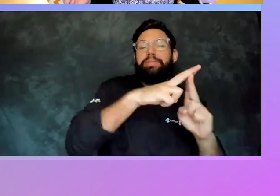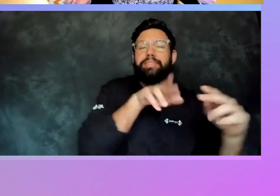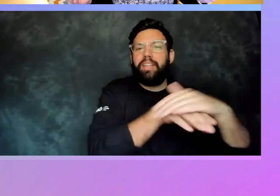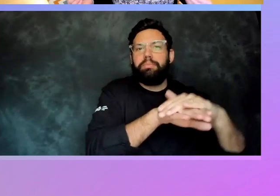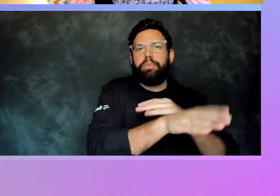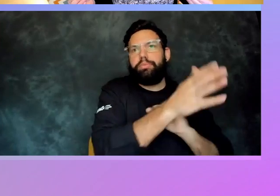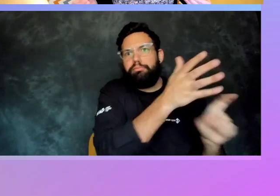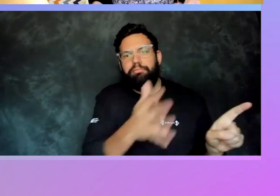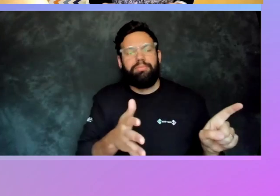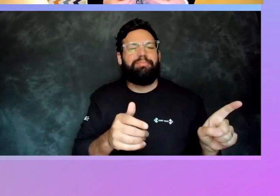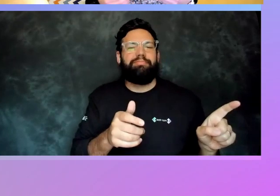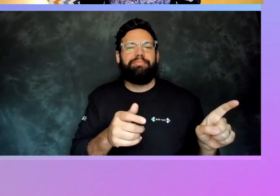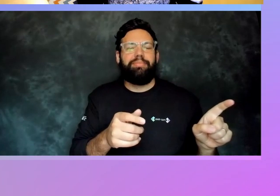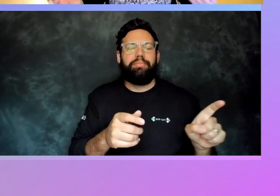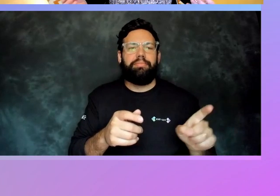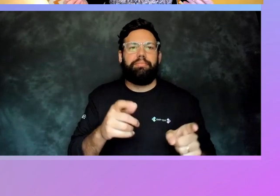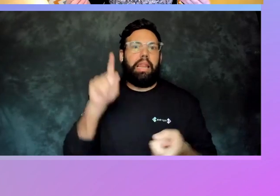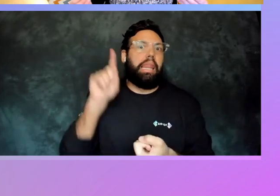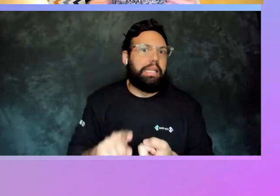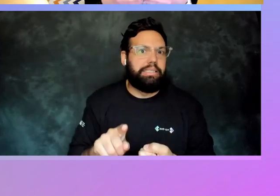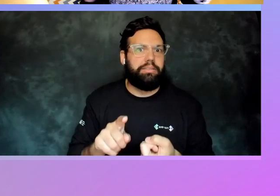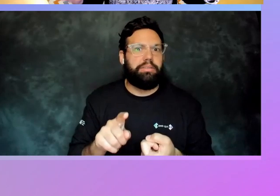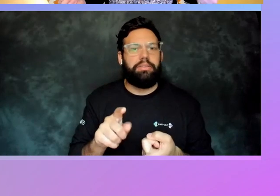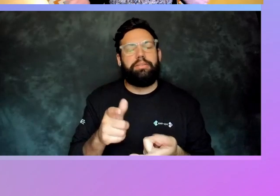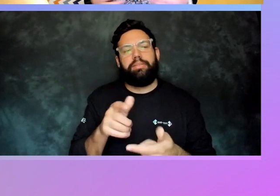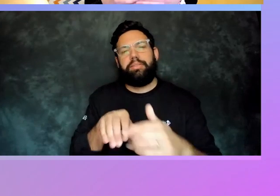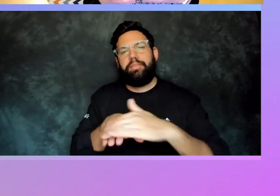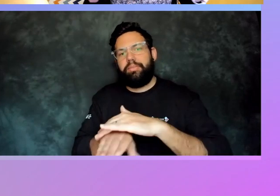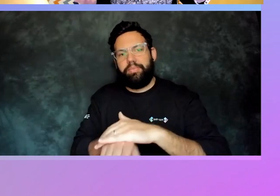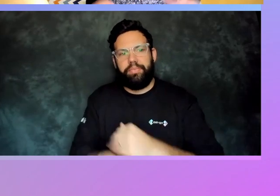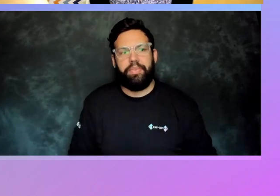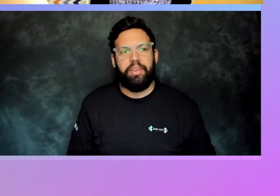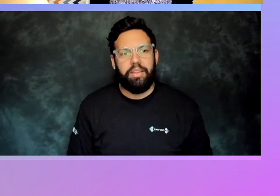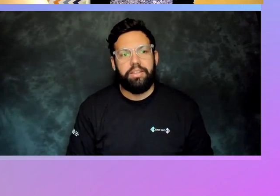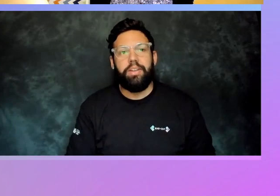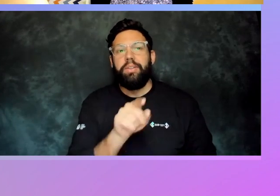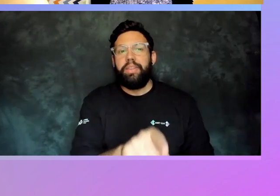Failed. A, AA or last one here AAA. And the I'm showing is the color blindness simulators. I hate to show